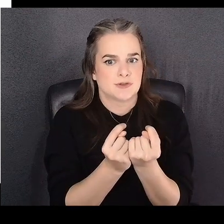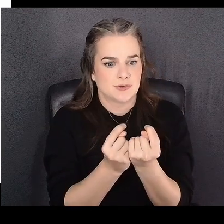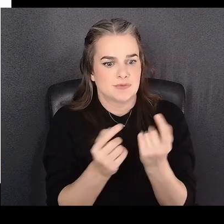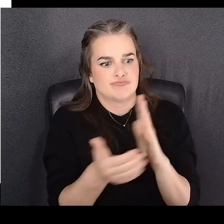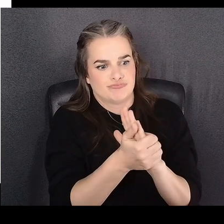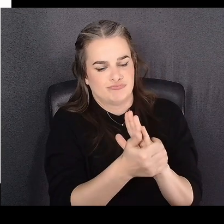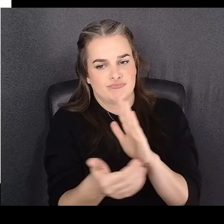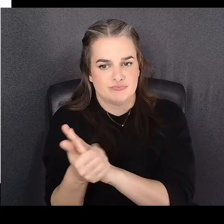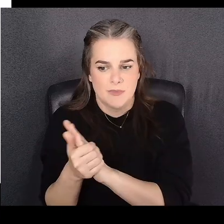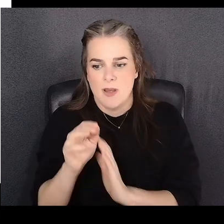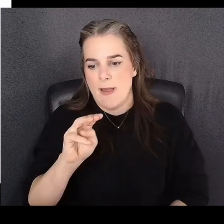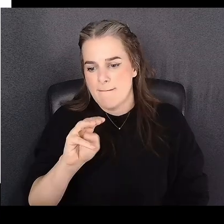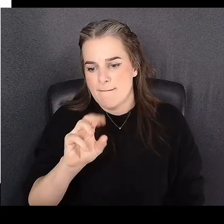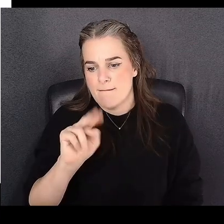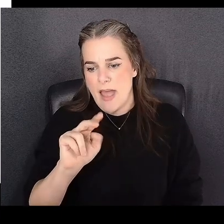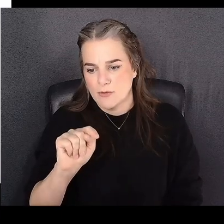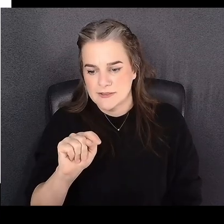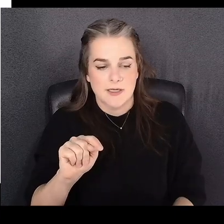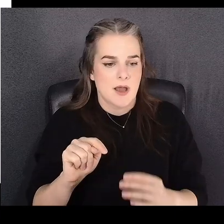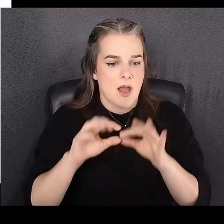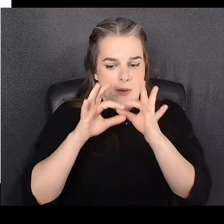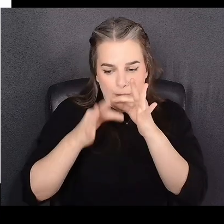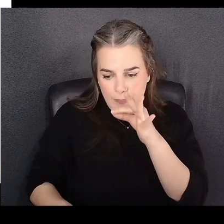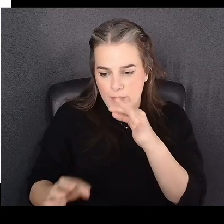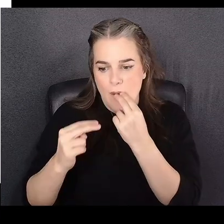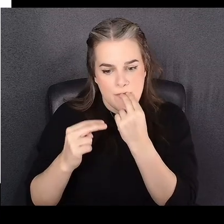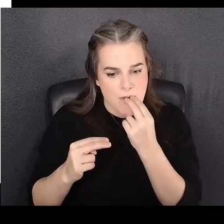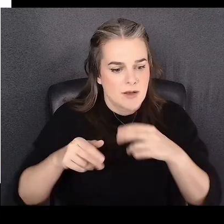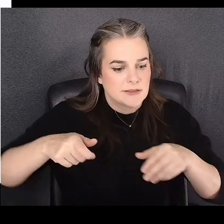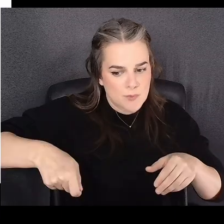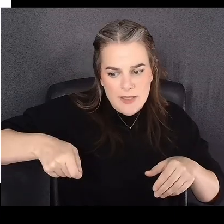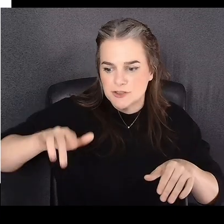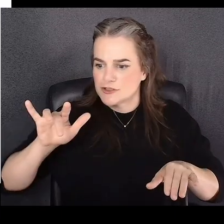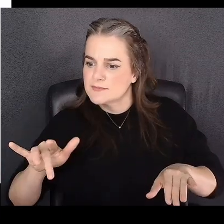or mounts to mount switches or devices near somebody where they can touch it.